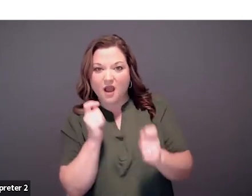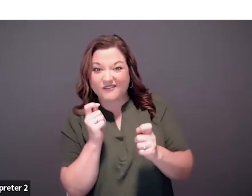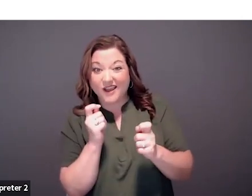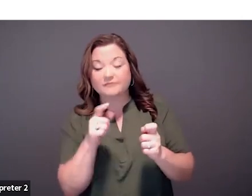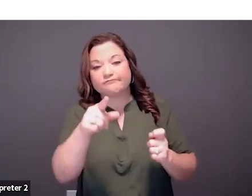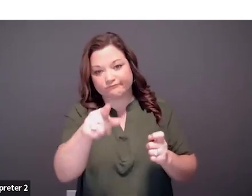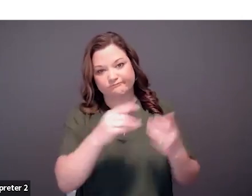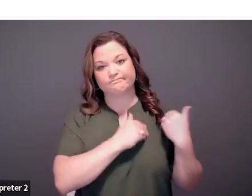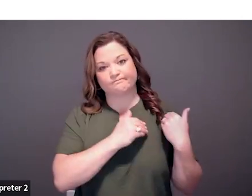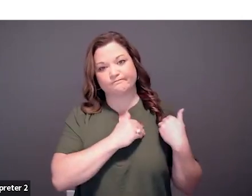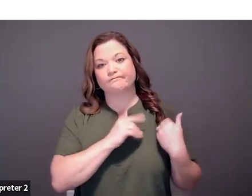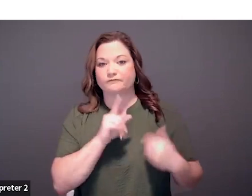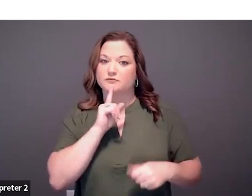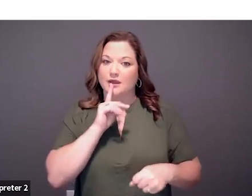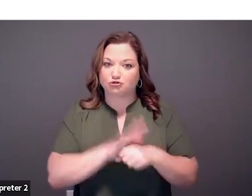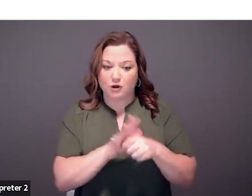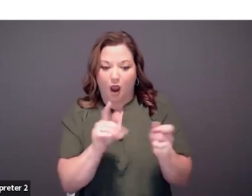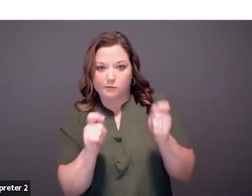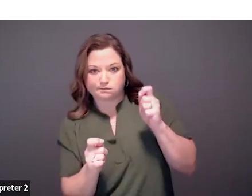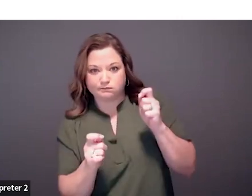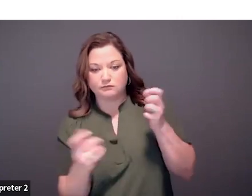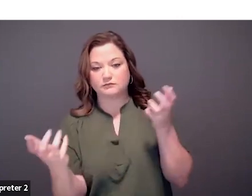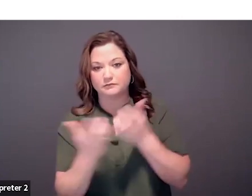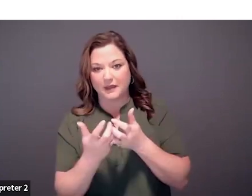that those modifications meet the color contrast.